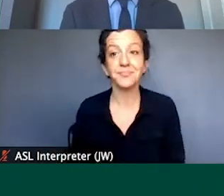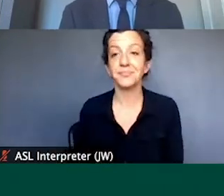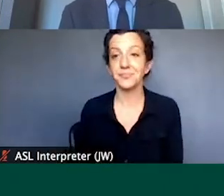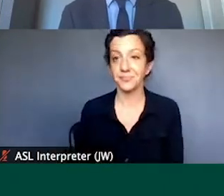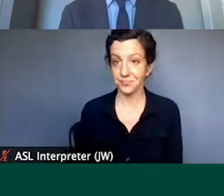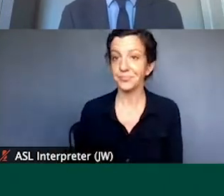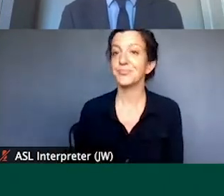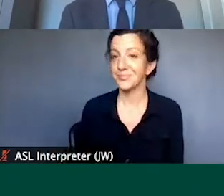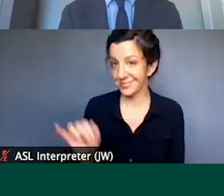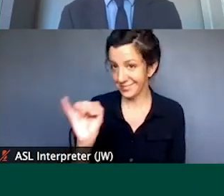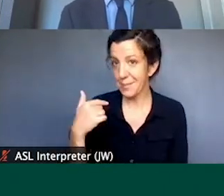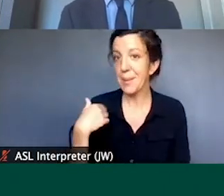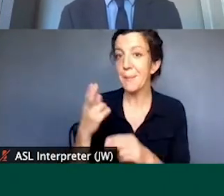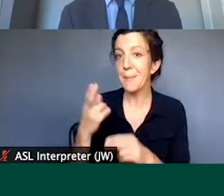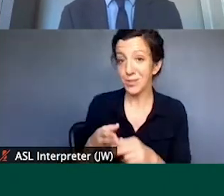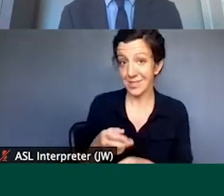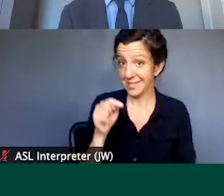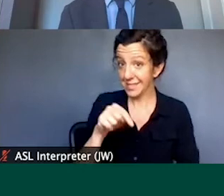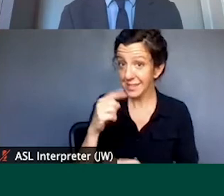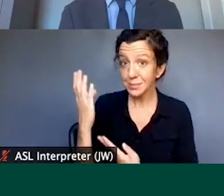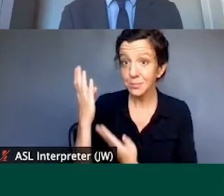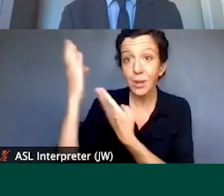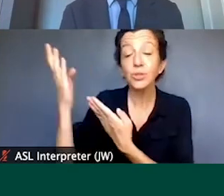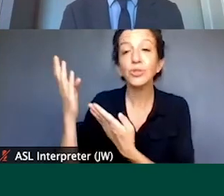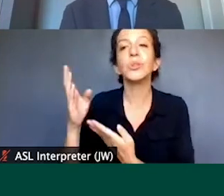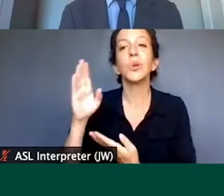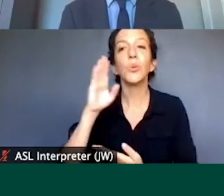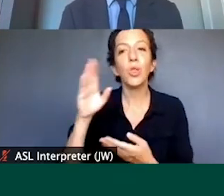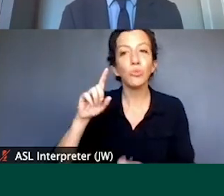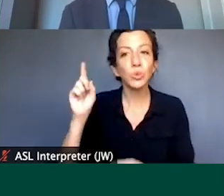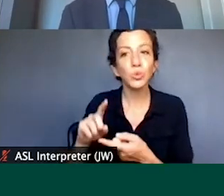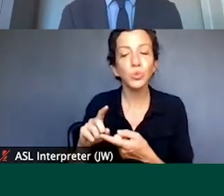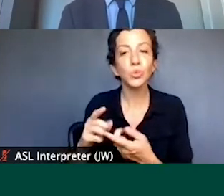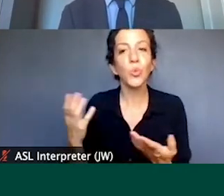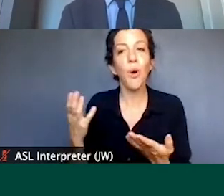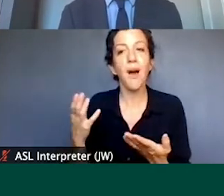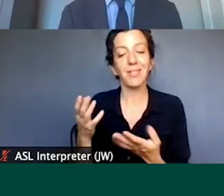in a reduction of their tax bill for those kinds of items by up to $5,500 a year for business.